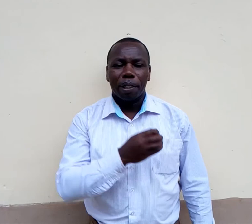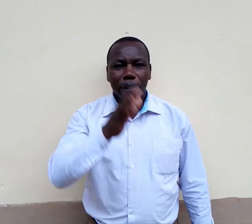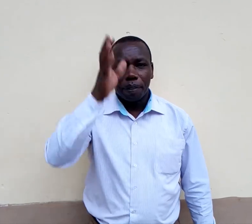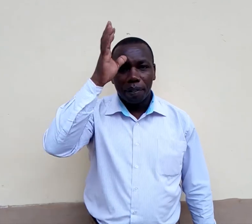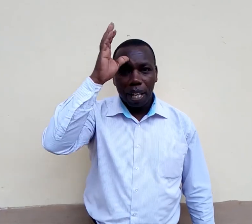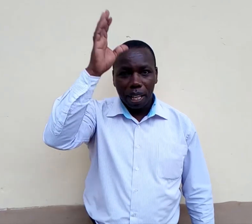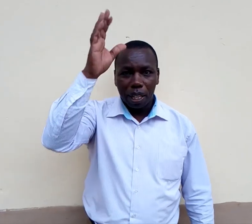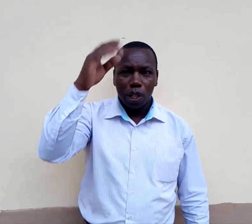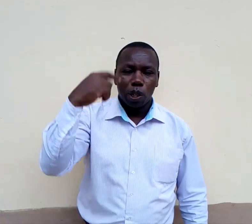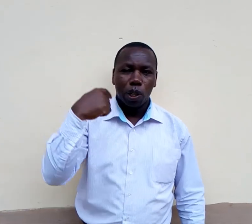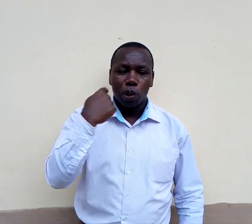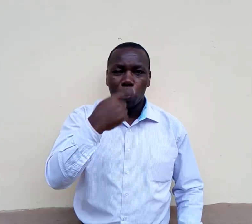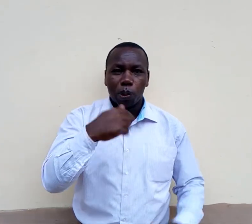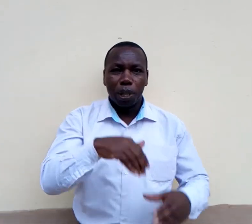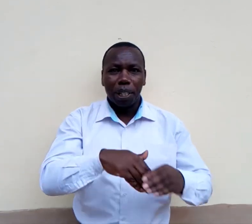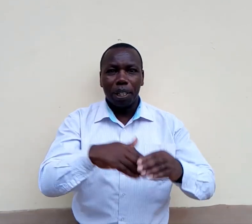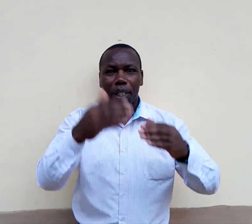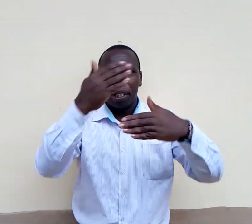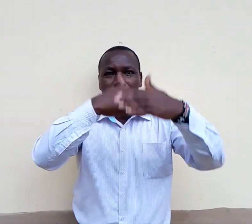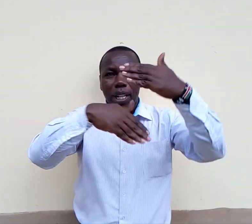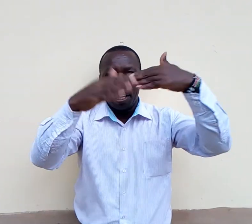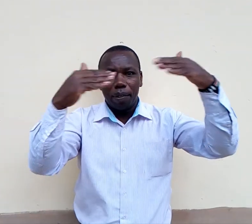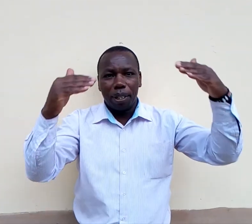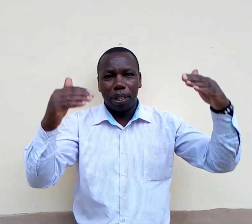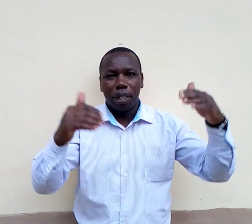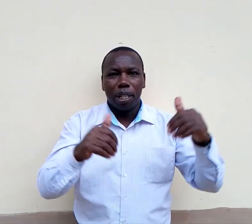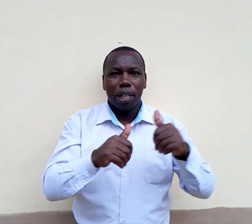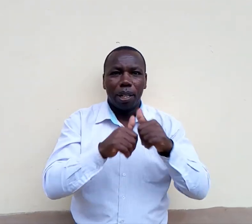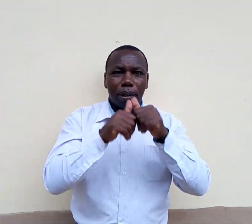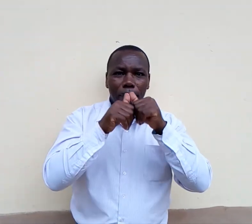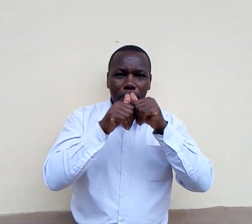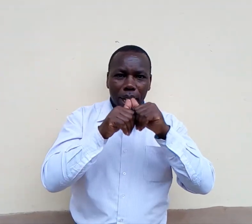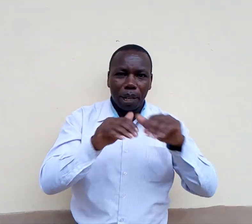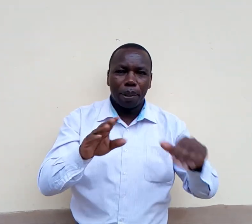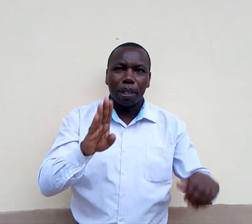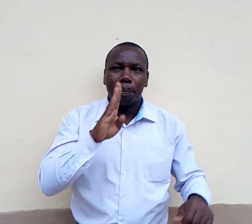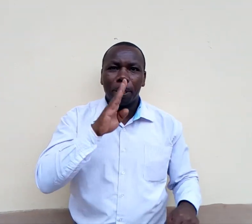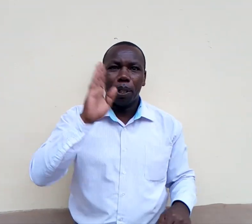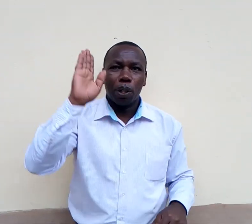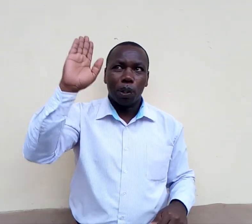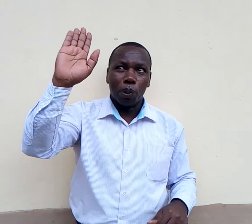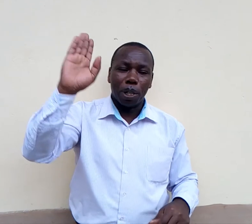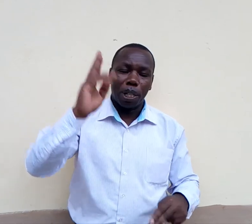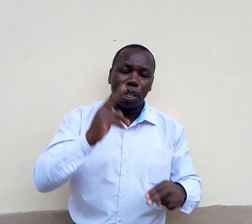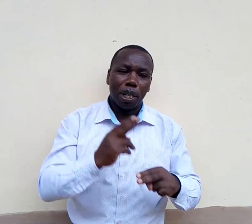FOR YOURS IS THE KINGDOM, THE POWER, AND THE GLORY FOR EVER AND EVER AMEN